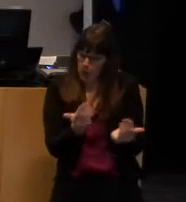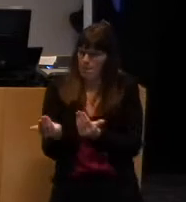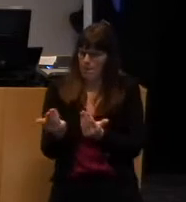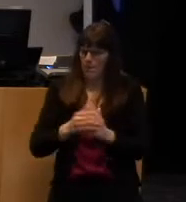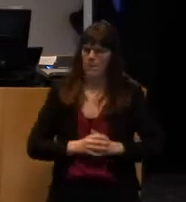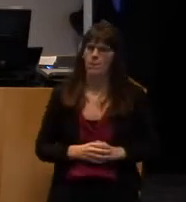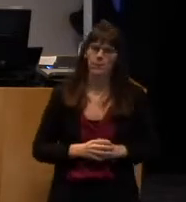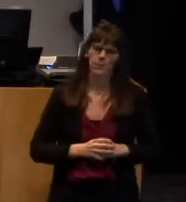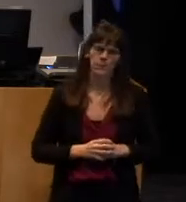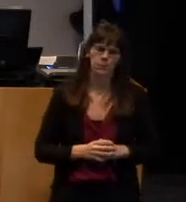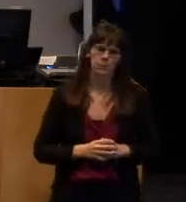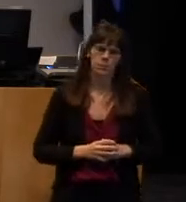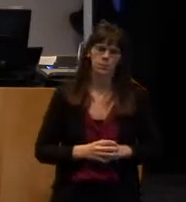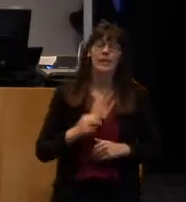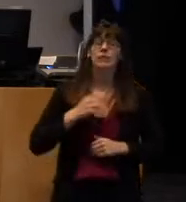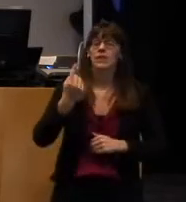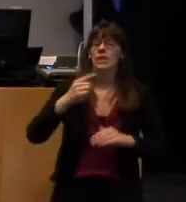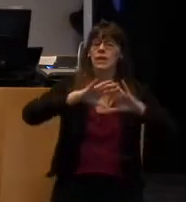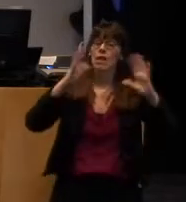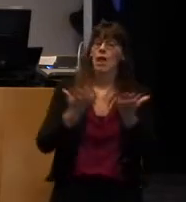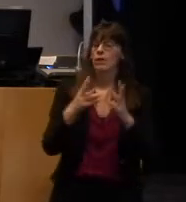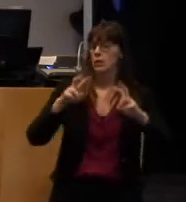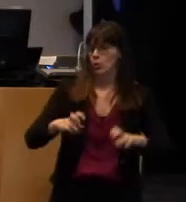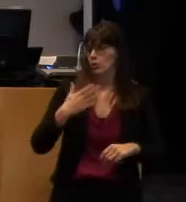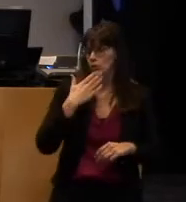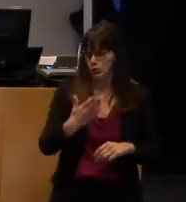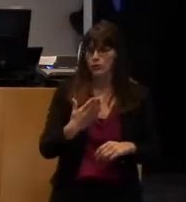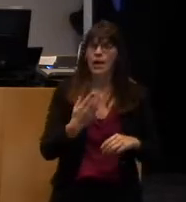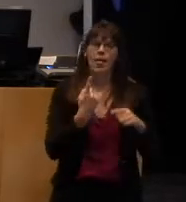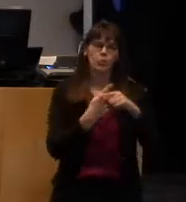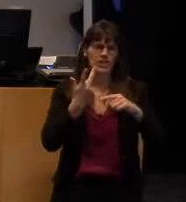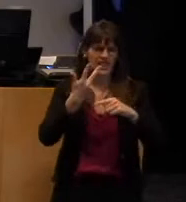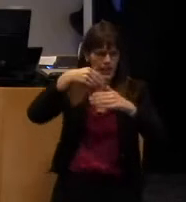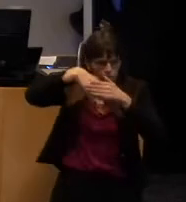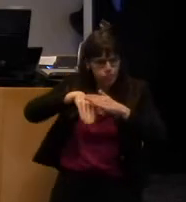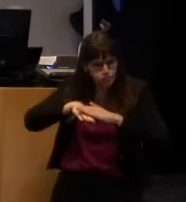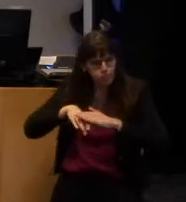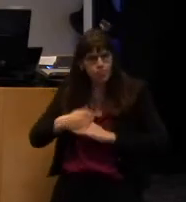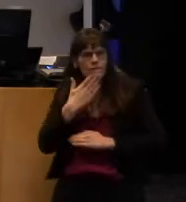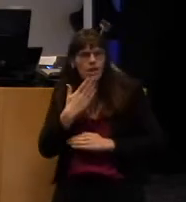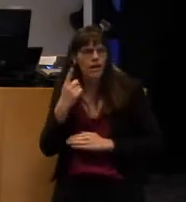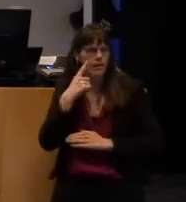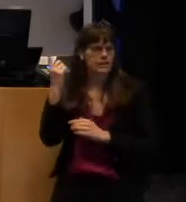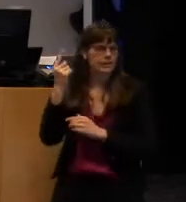And this translates into one general research question and three sub questions as you can see on the slide.